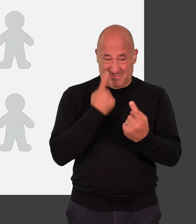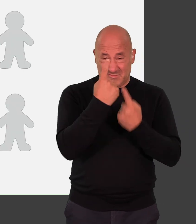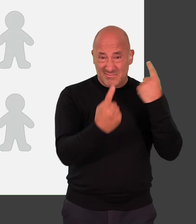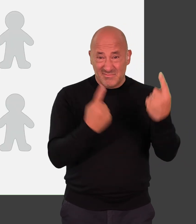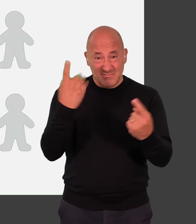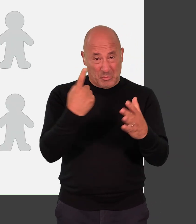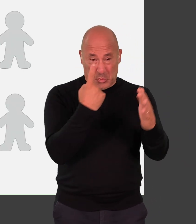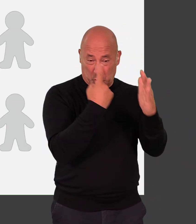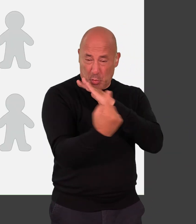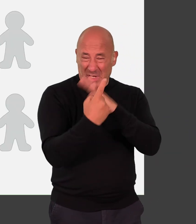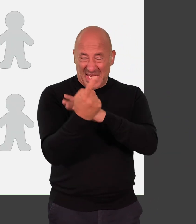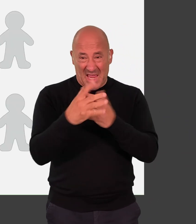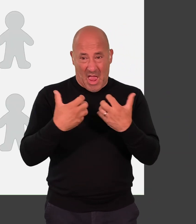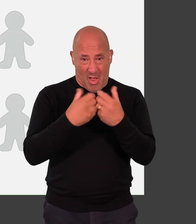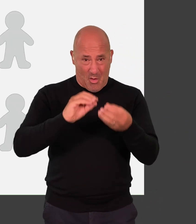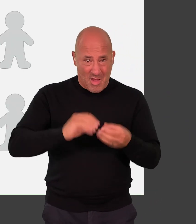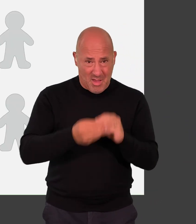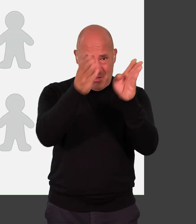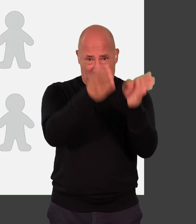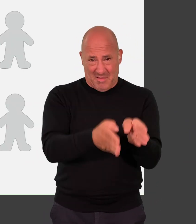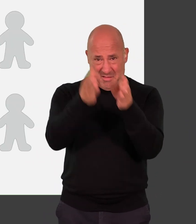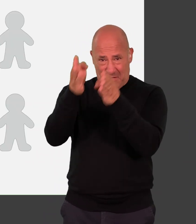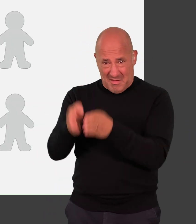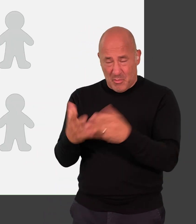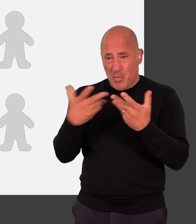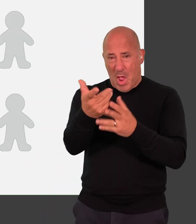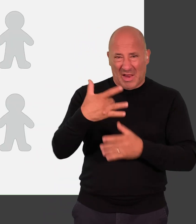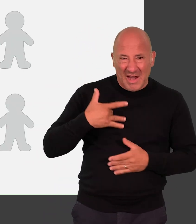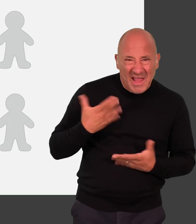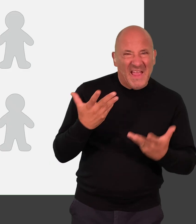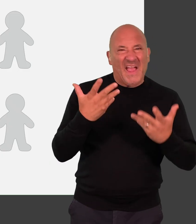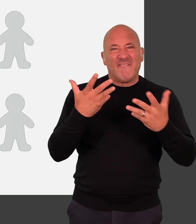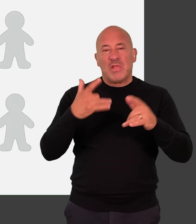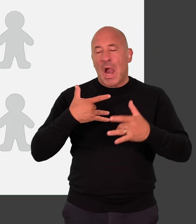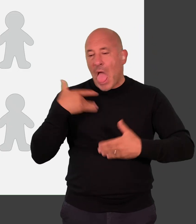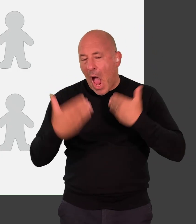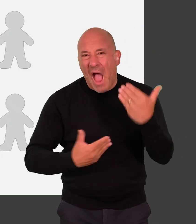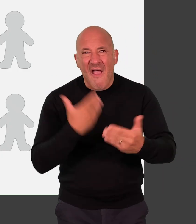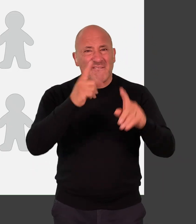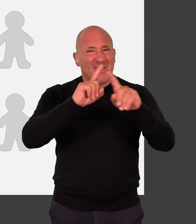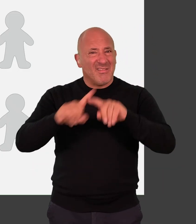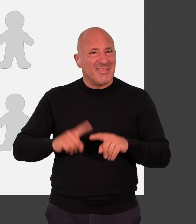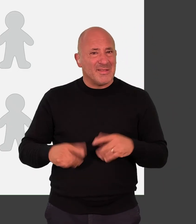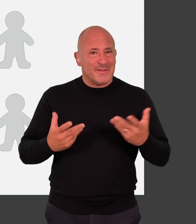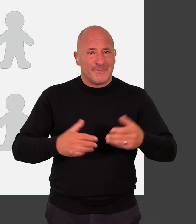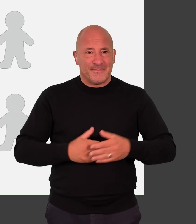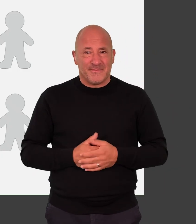Each person is unique in their creation, the space they occupy, and the life they live.